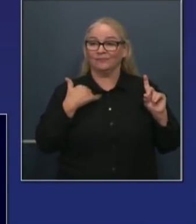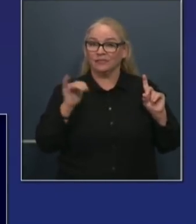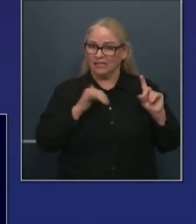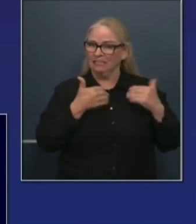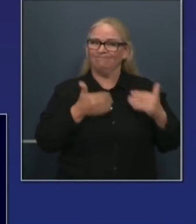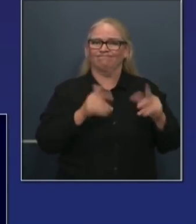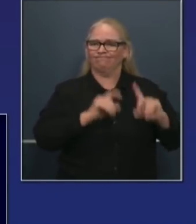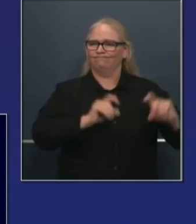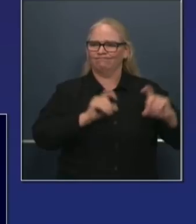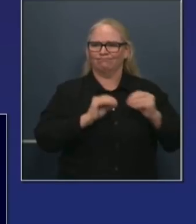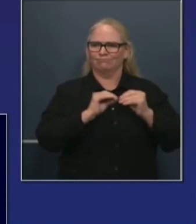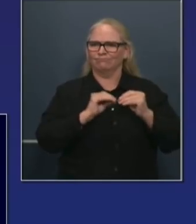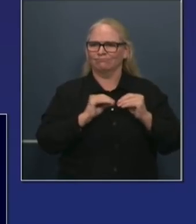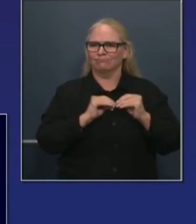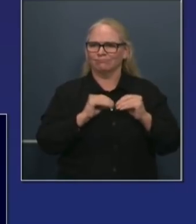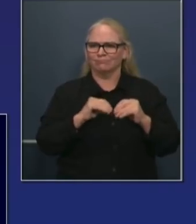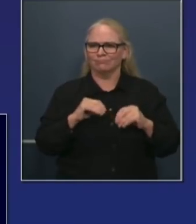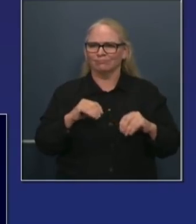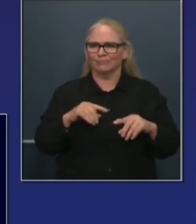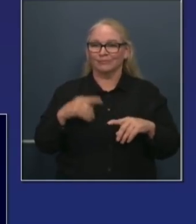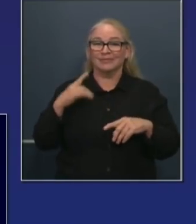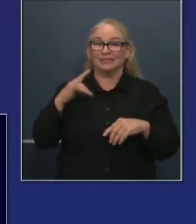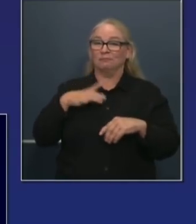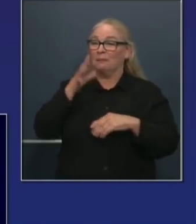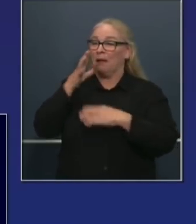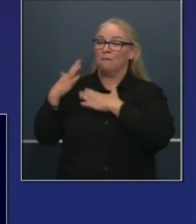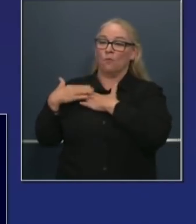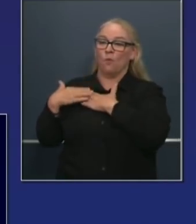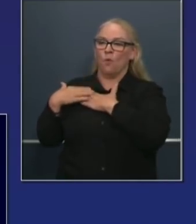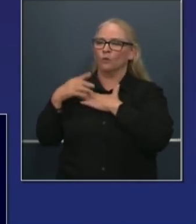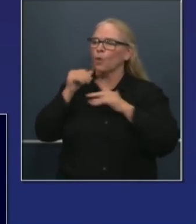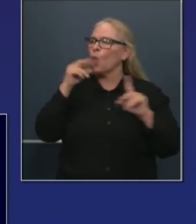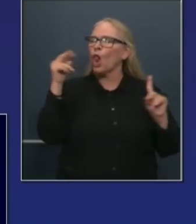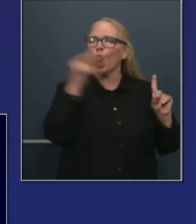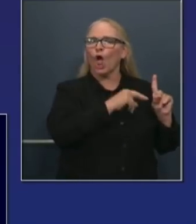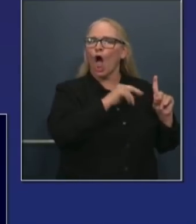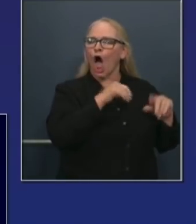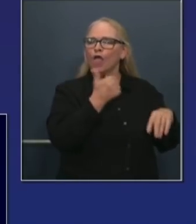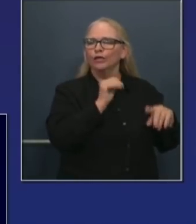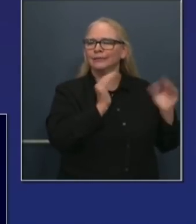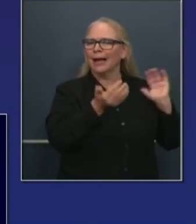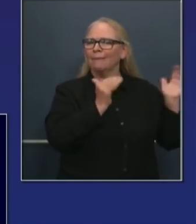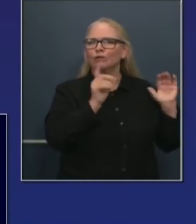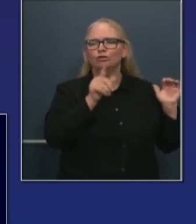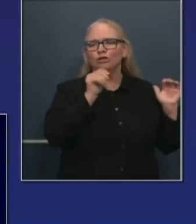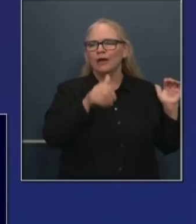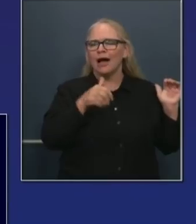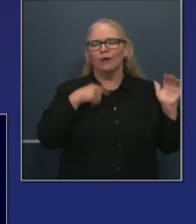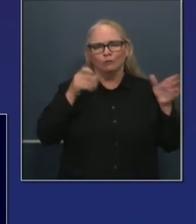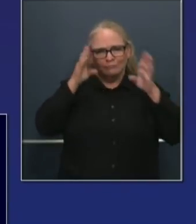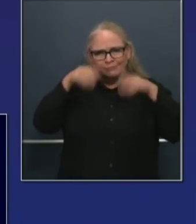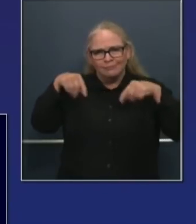AND I DON'T KNOW MANY STATES THAT ARE TESTING AS MANY PEOPLE BUT AS MY MOM USED TO SAY, DON'T COMPARE YOURSELF TO